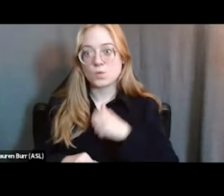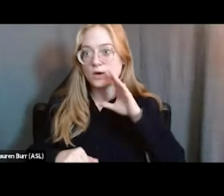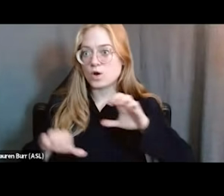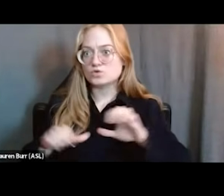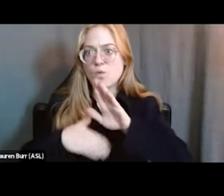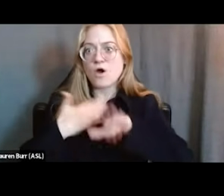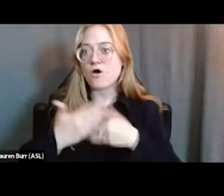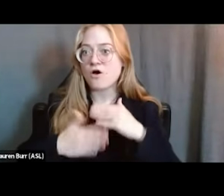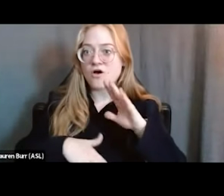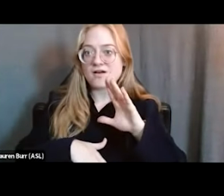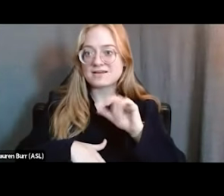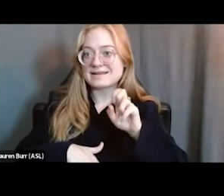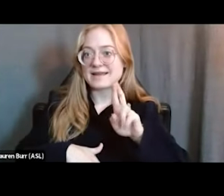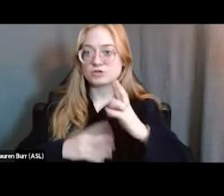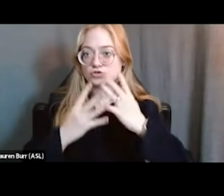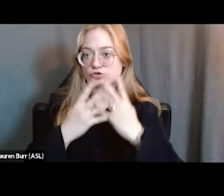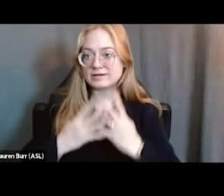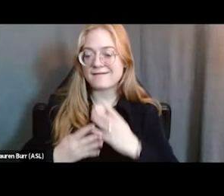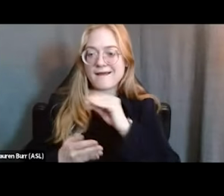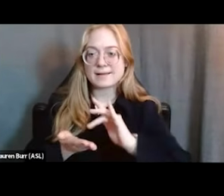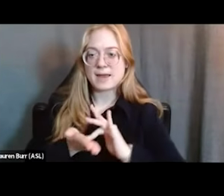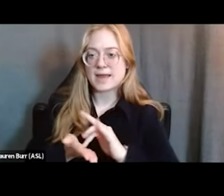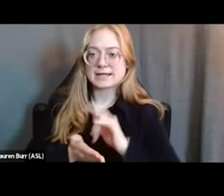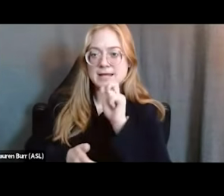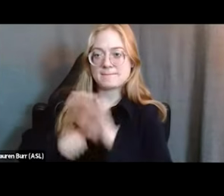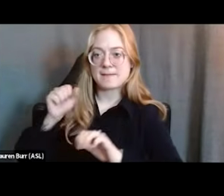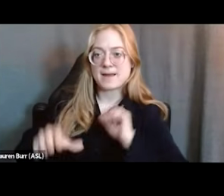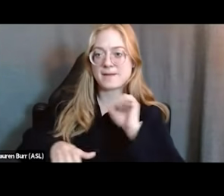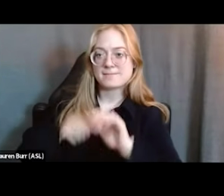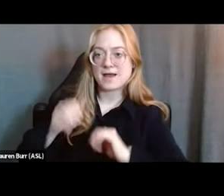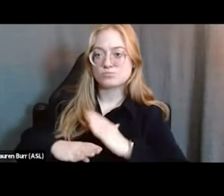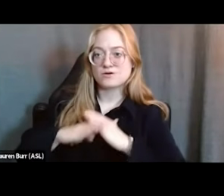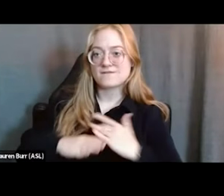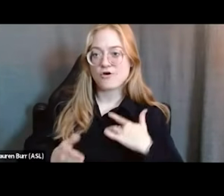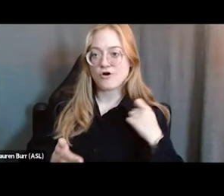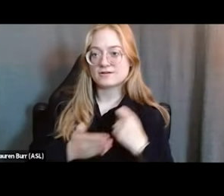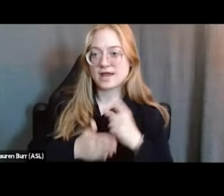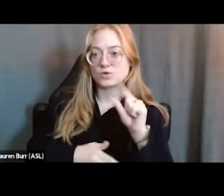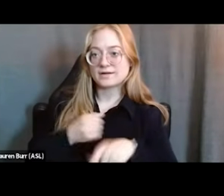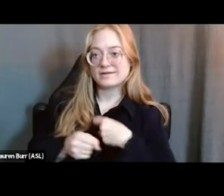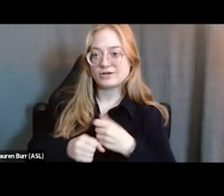and we're gonna put you on the cholesterol medicine that could prevent a heart attack 20 years from now when they really likely don't have that long,